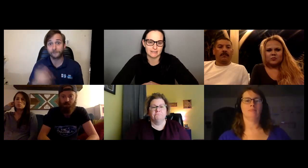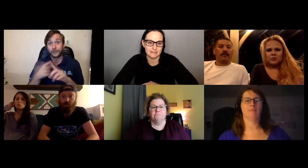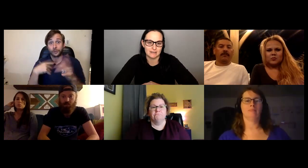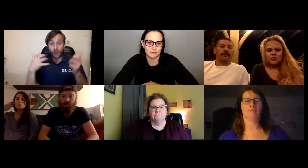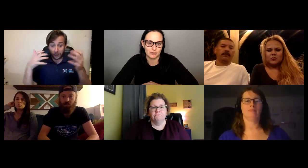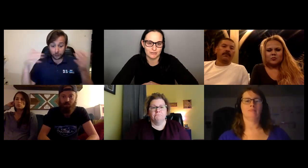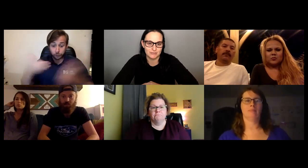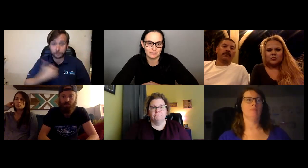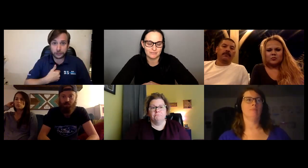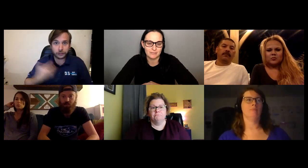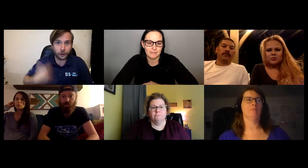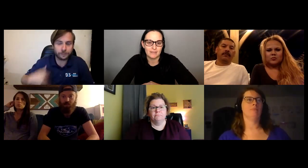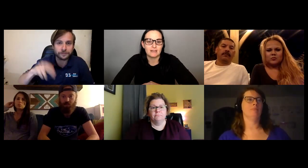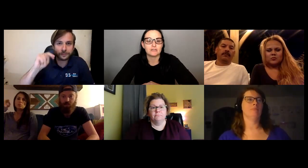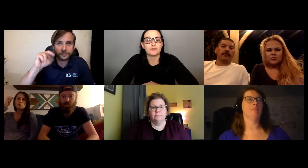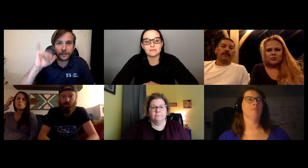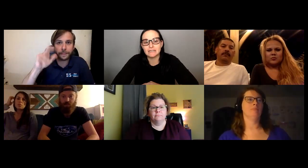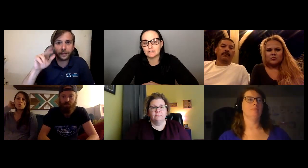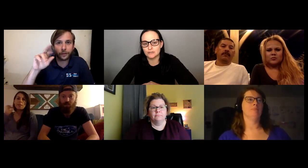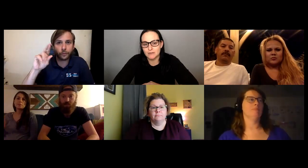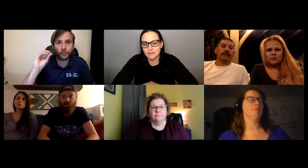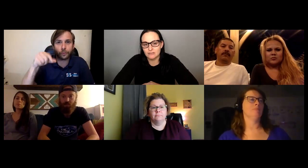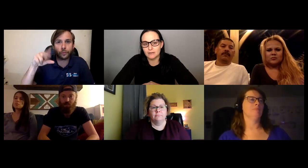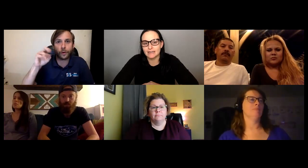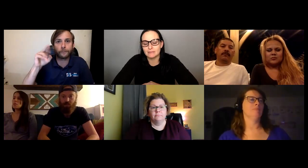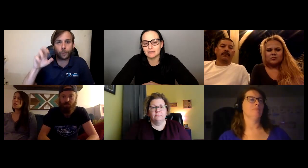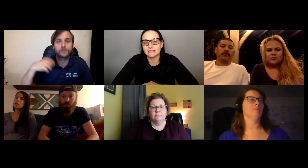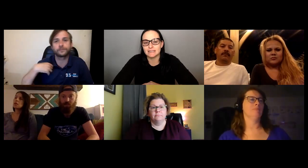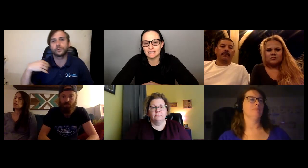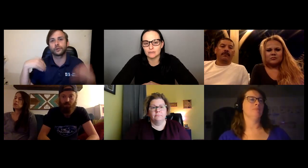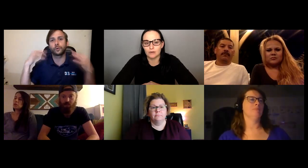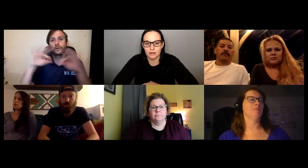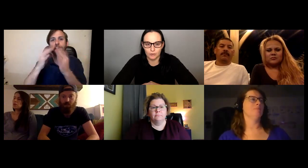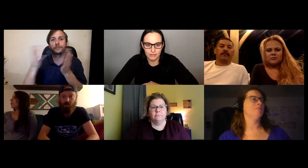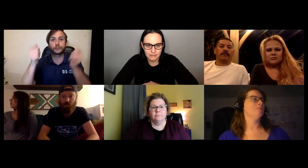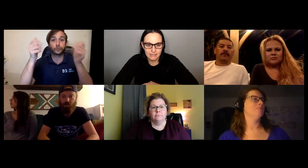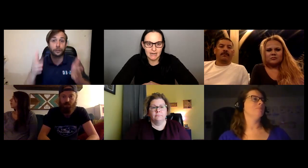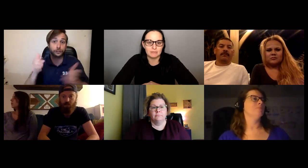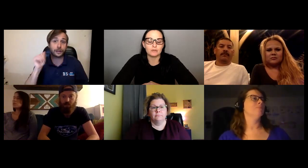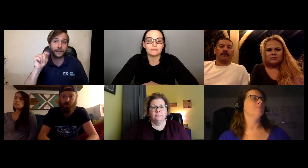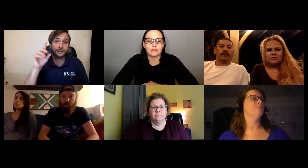the deaf world is so first i'm going to introduce myself my name is